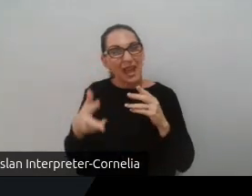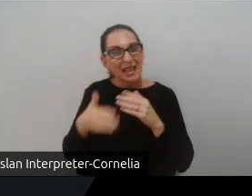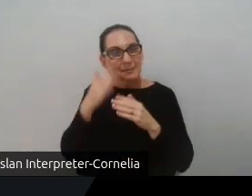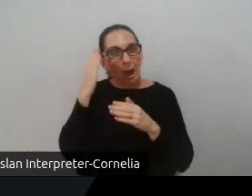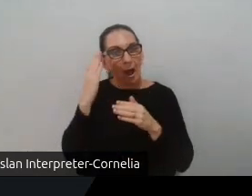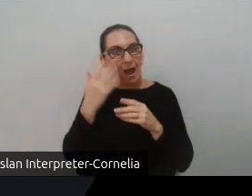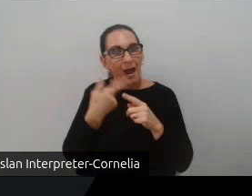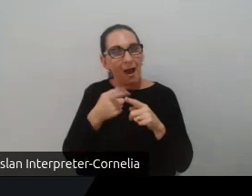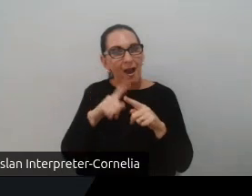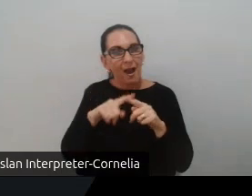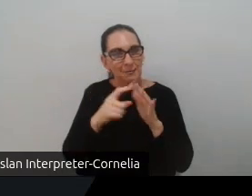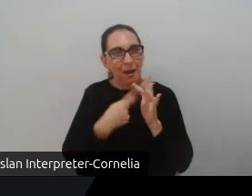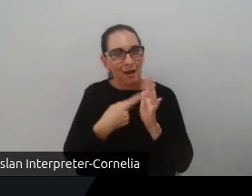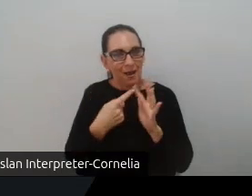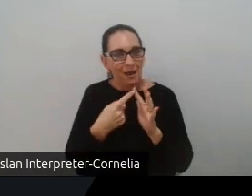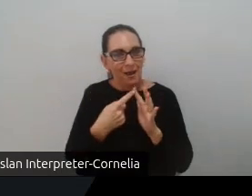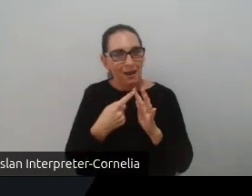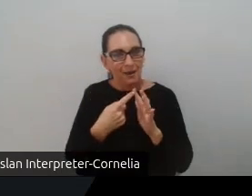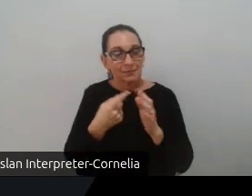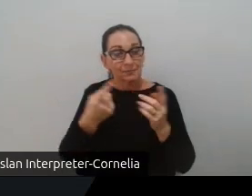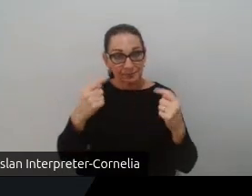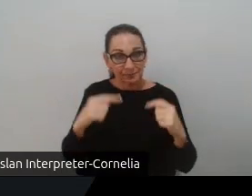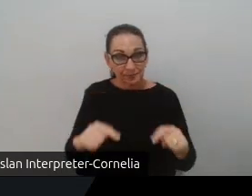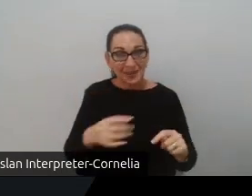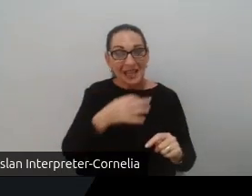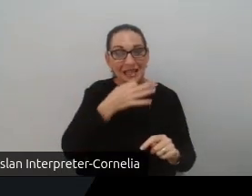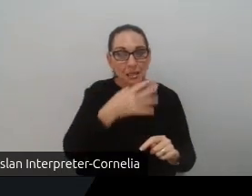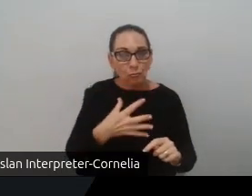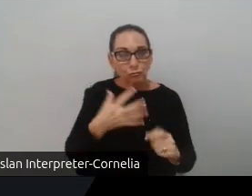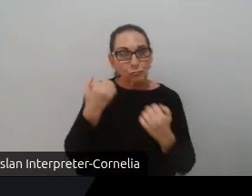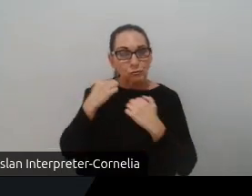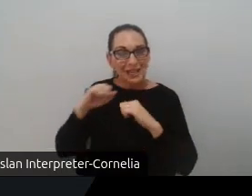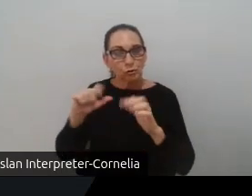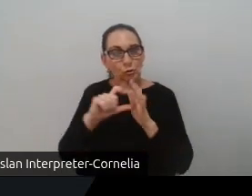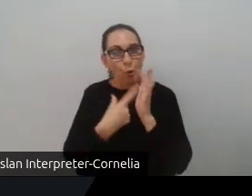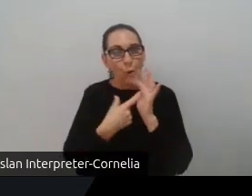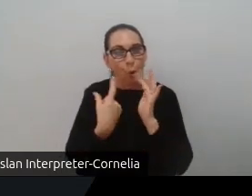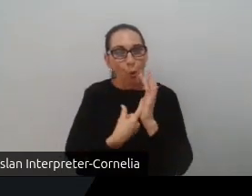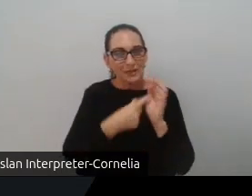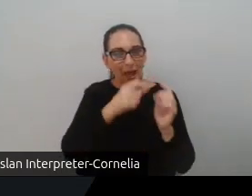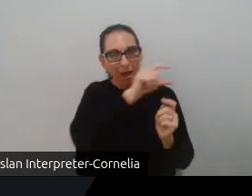done a subheading in relation to the temporary protection order and it can be for example that